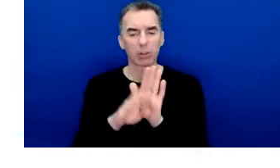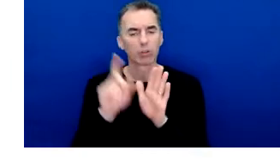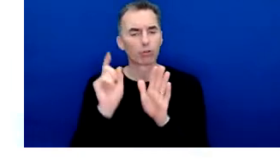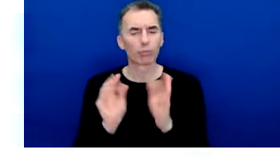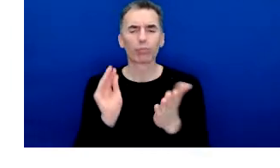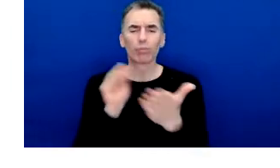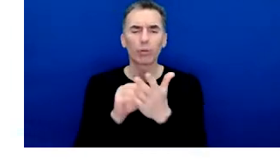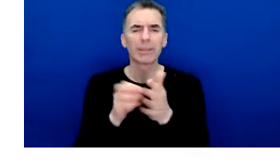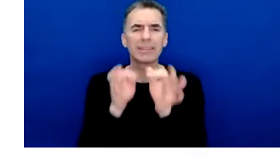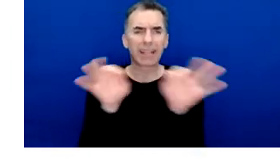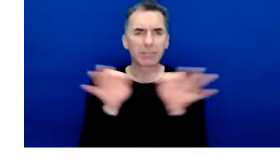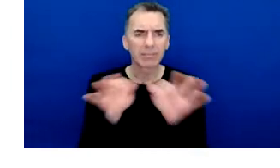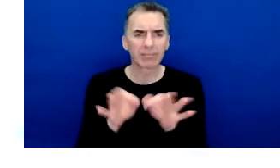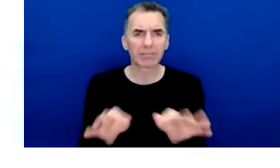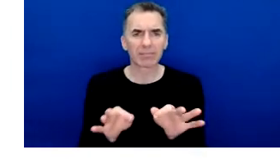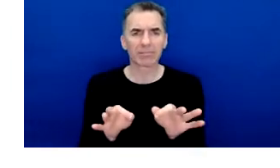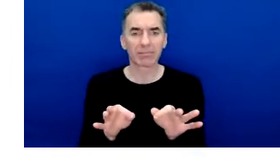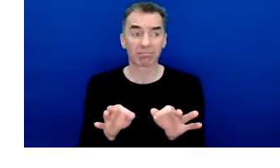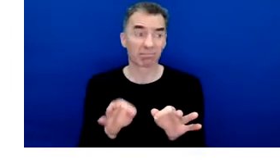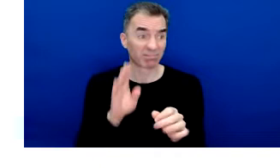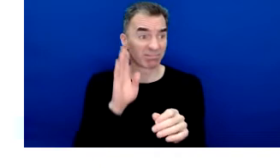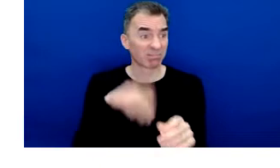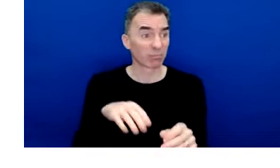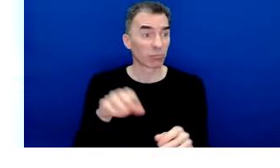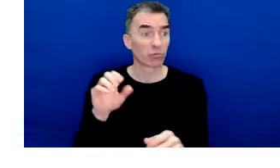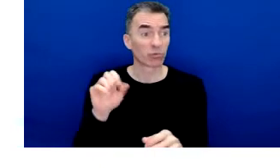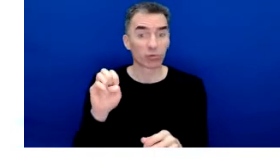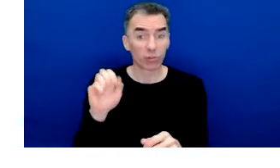And even Sean Mary Ann and I don't completely agree on some things